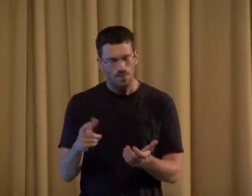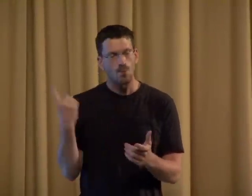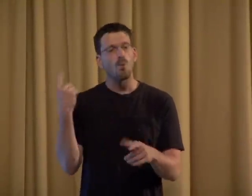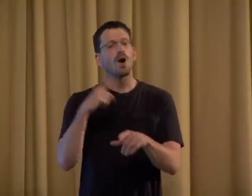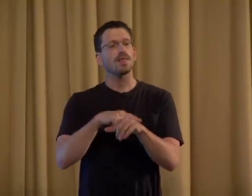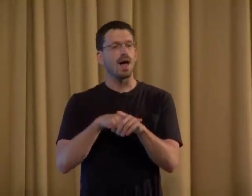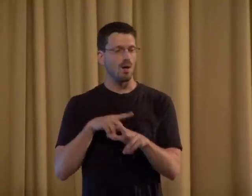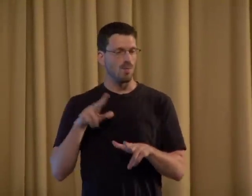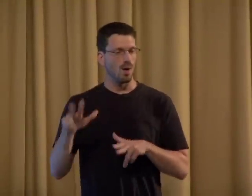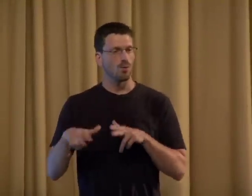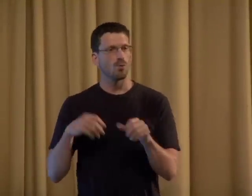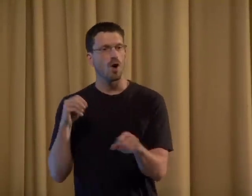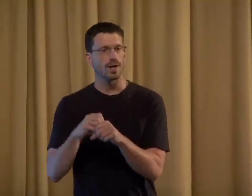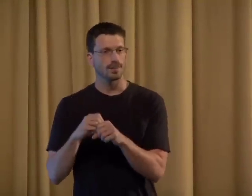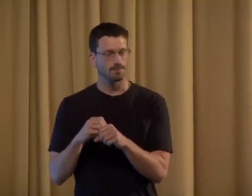Another time, I was walking with my Zen teacher. There was a beautiful snowstorm -- this was in upstate New York.